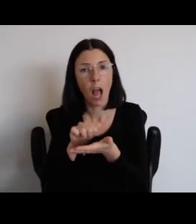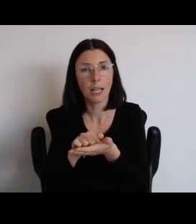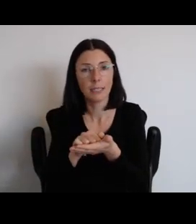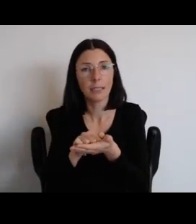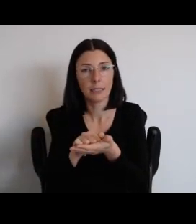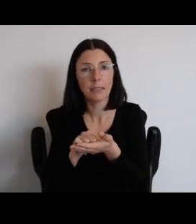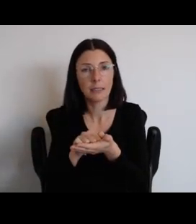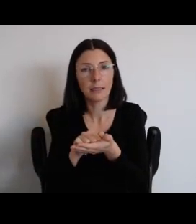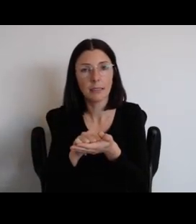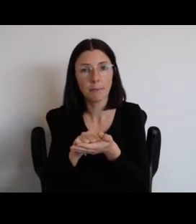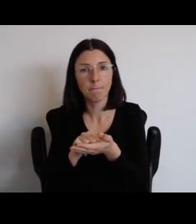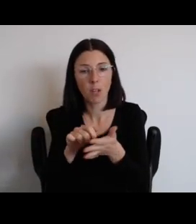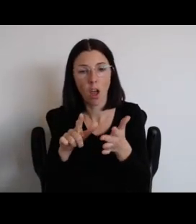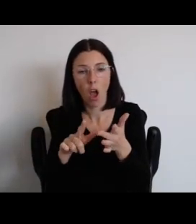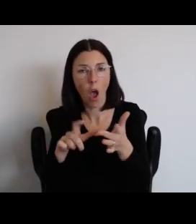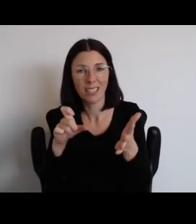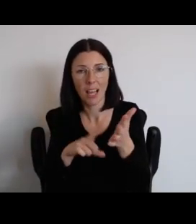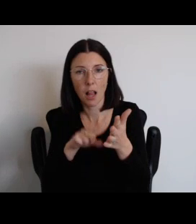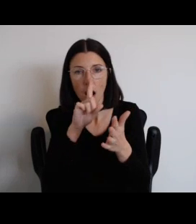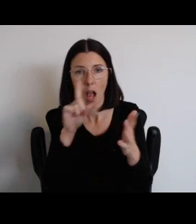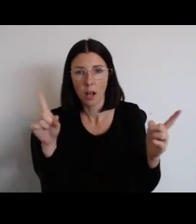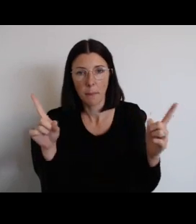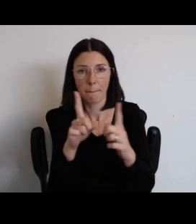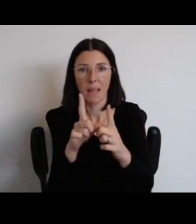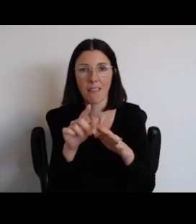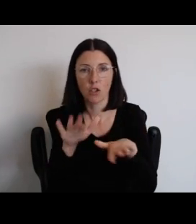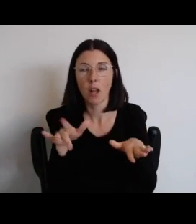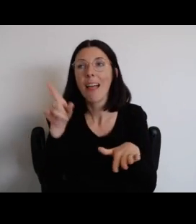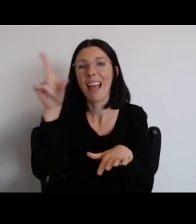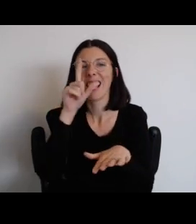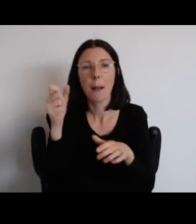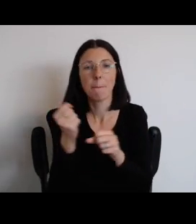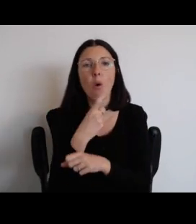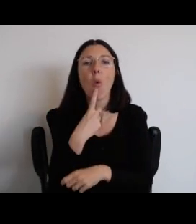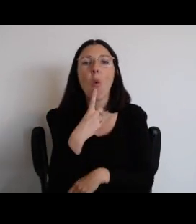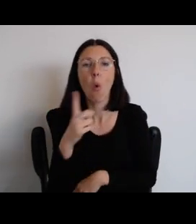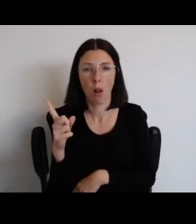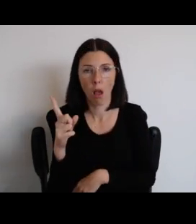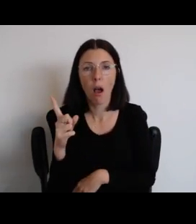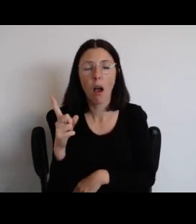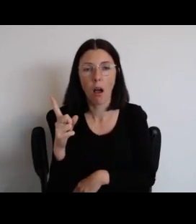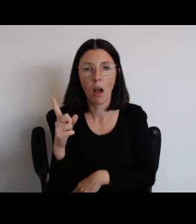then they can make orders to ensure that that does actually happen um and the other change